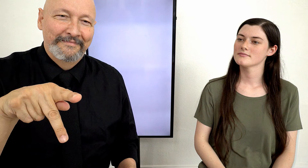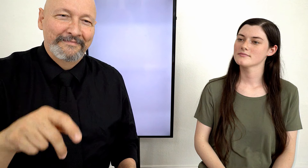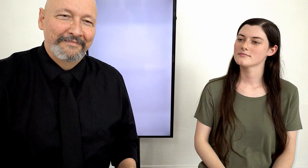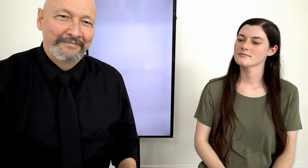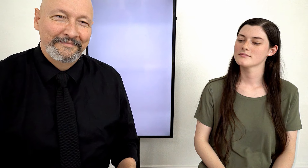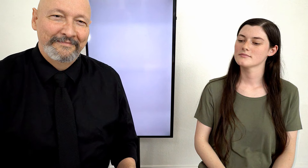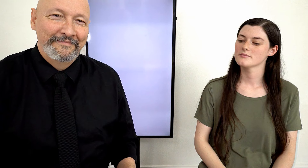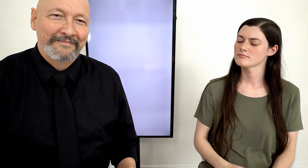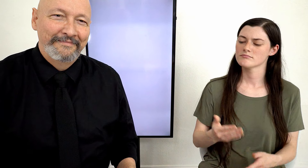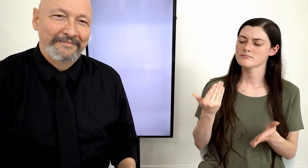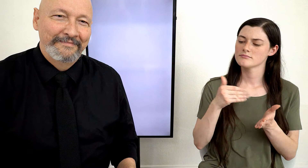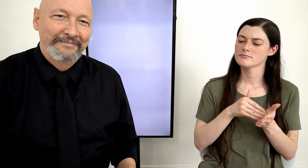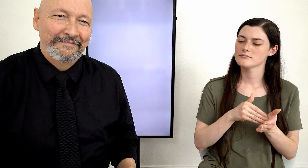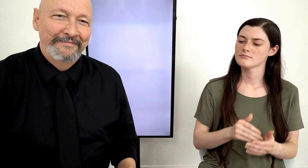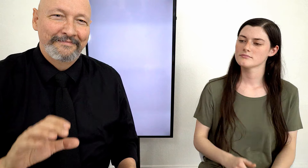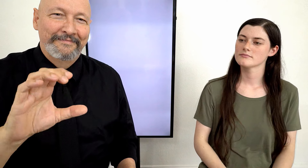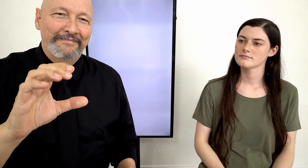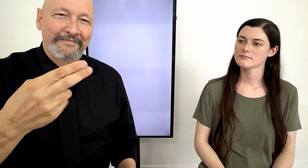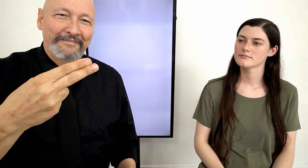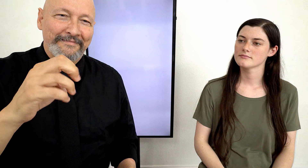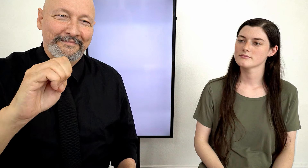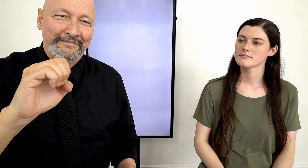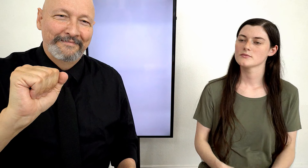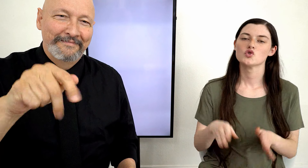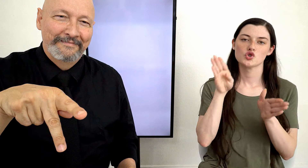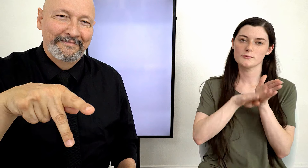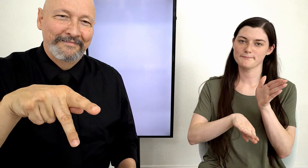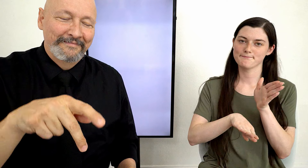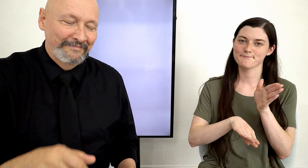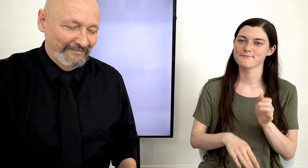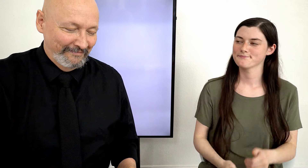cheap again cheap